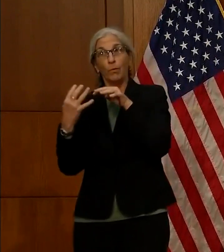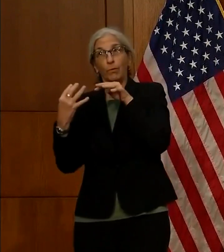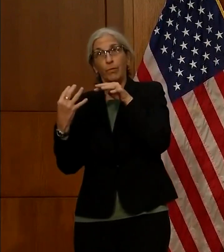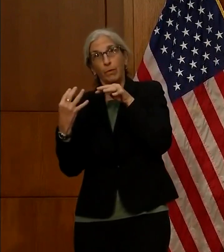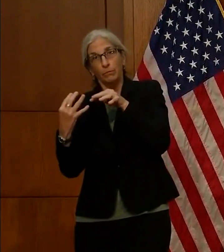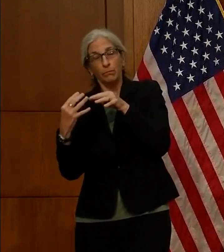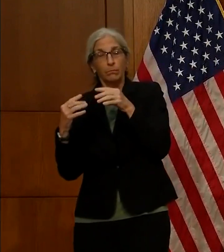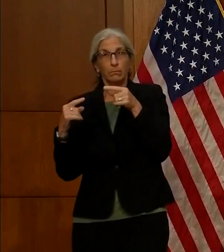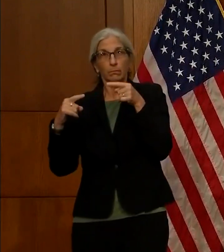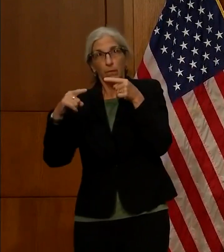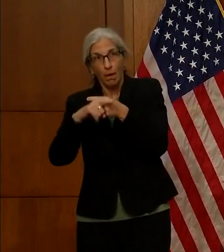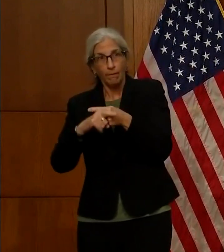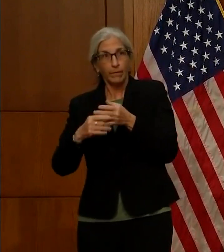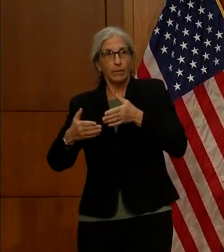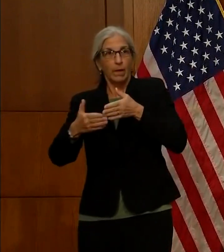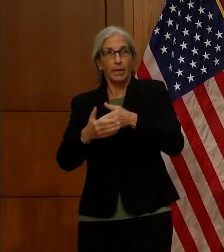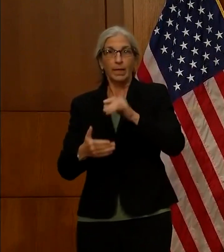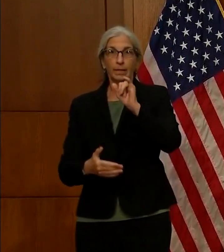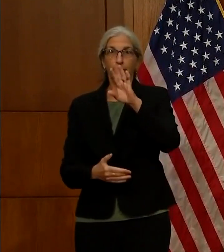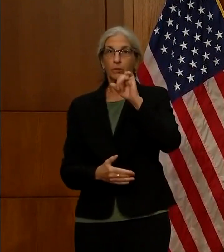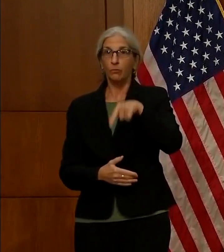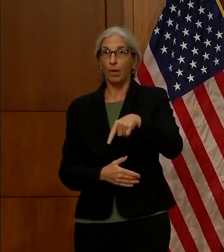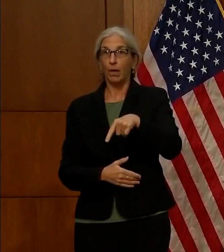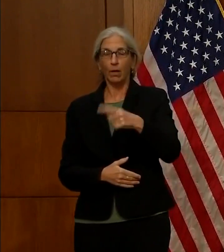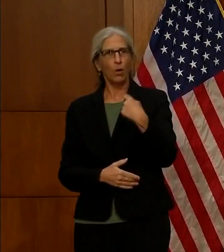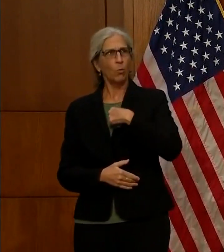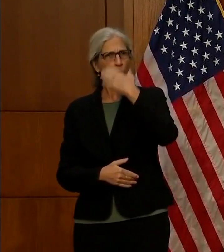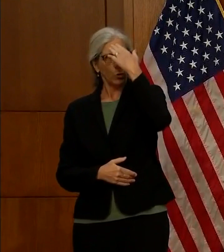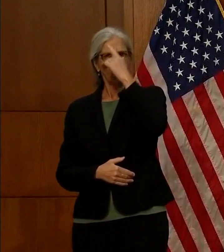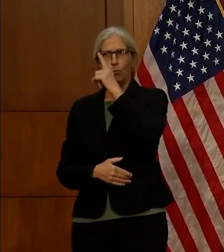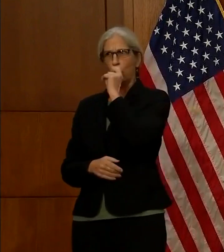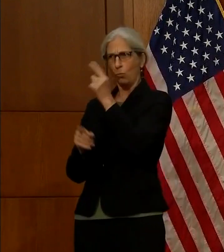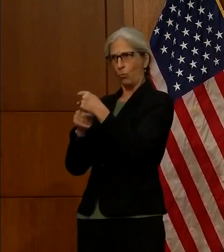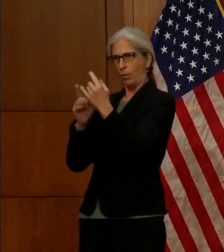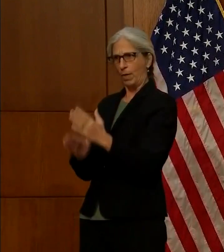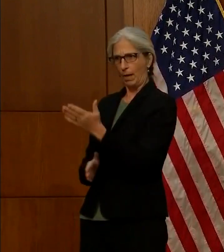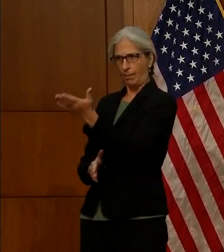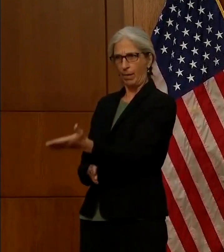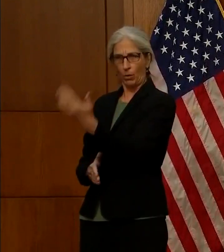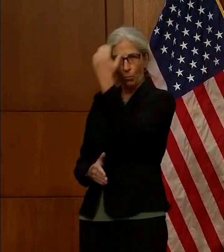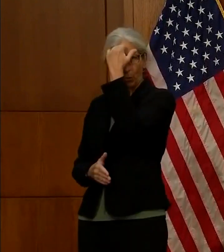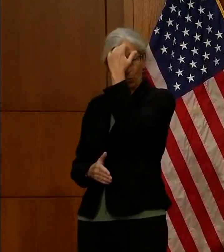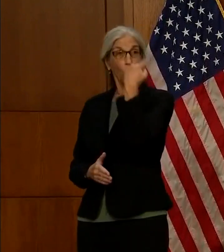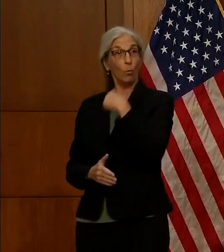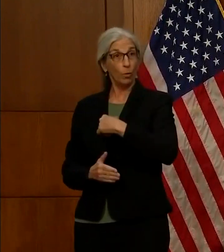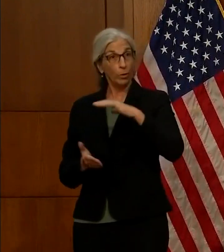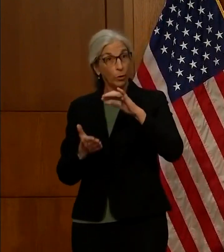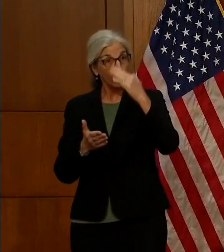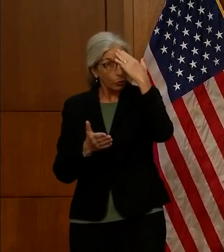A OF A CONFLICT AGAINST. IRAQ